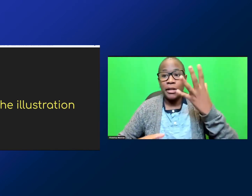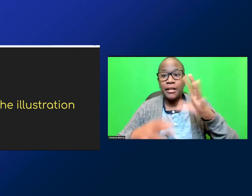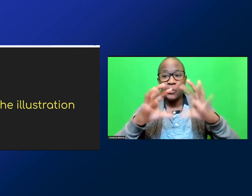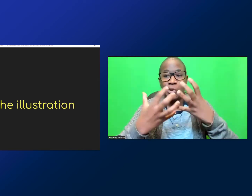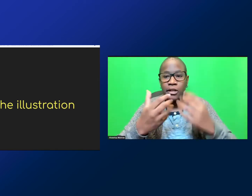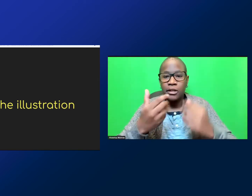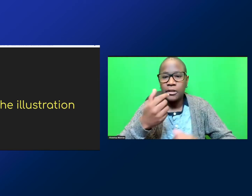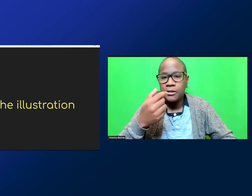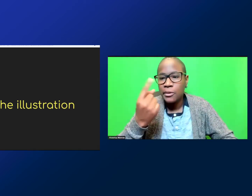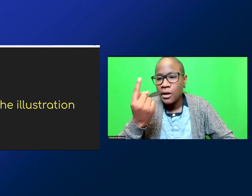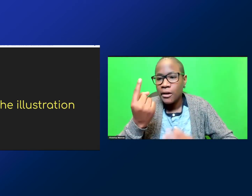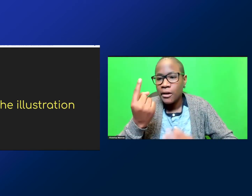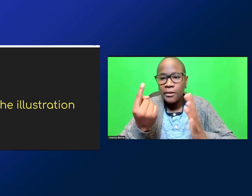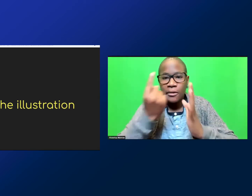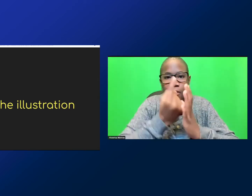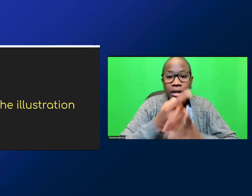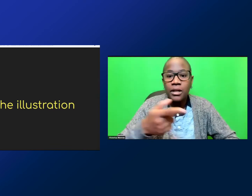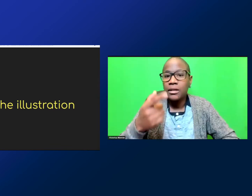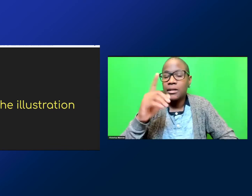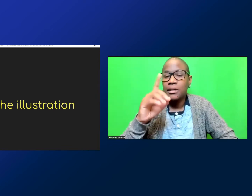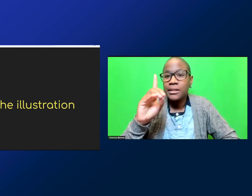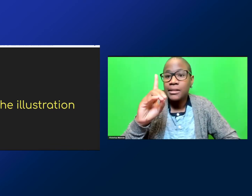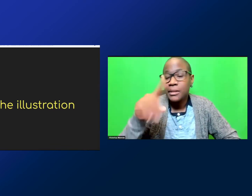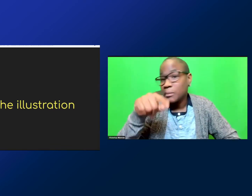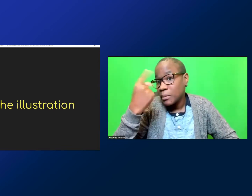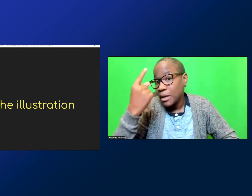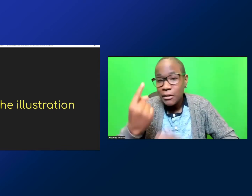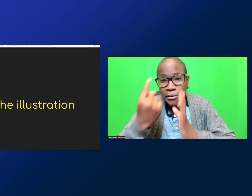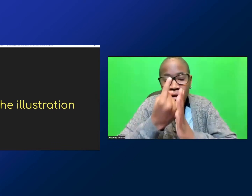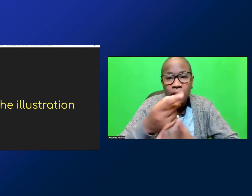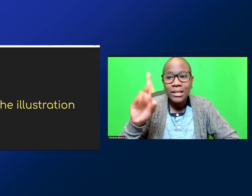perpetuated through the pages are there negative narratives being pushed about marginalized groups